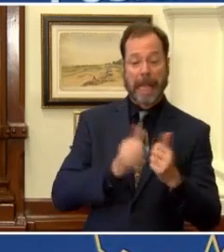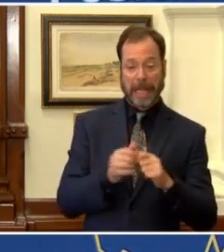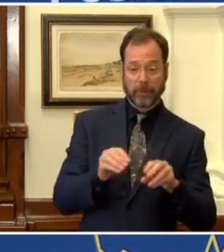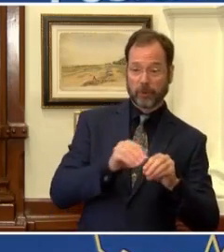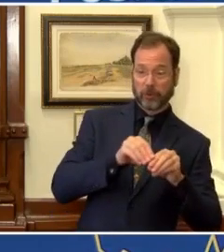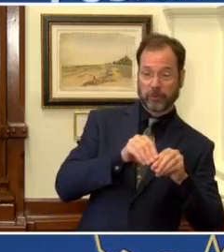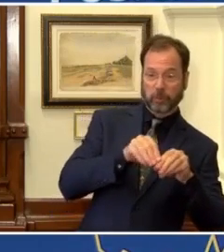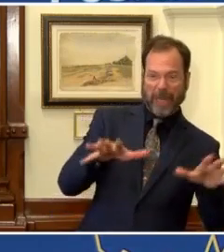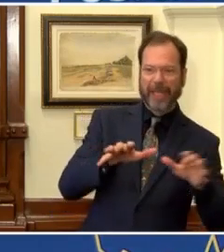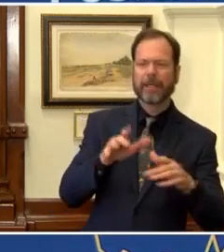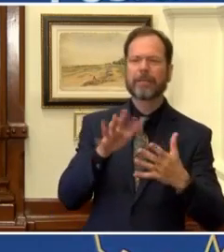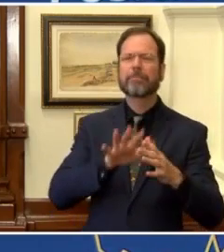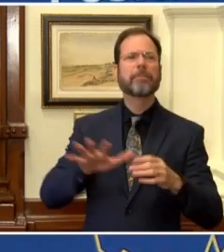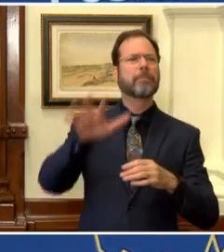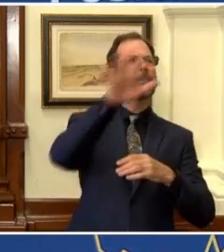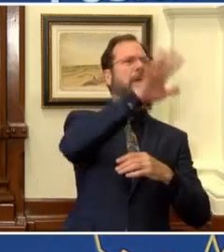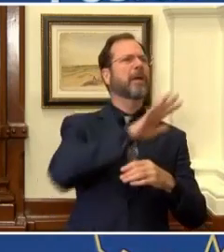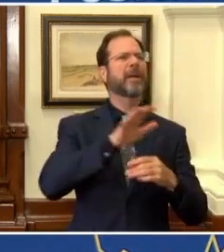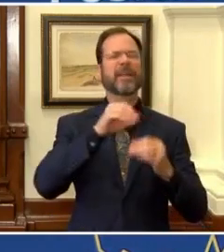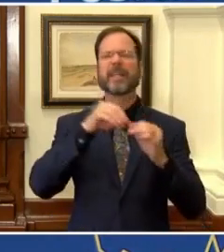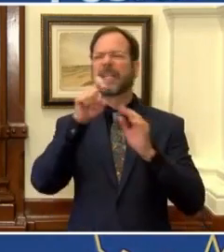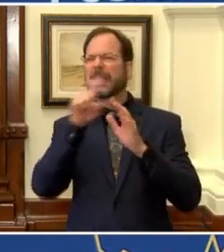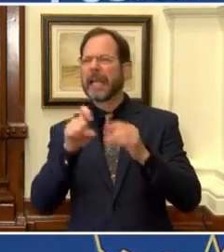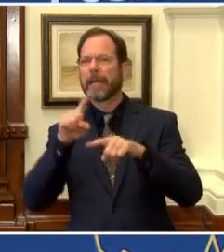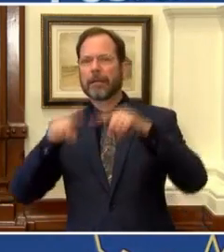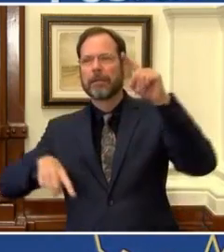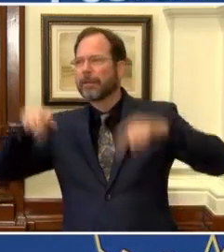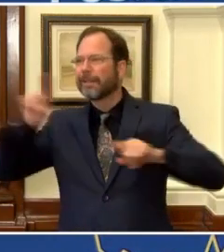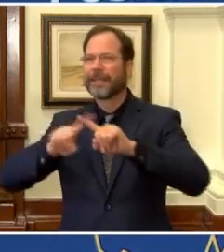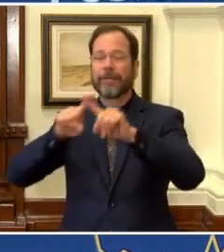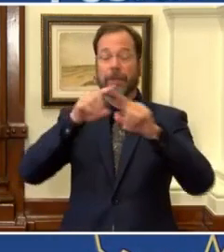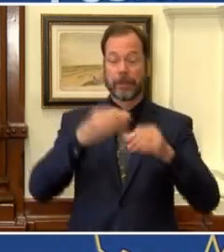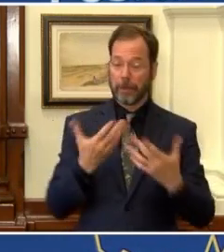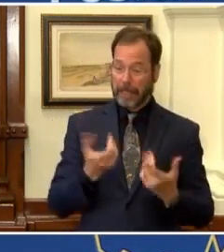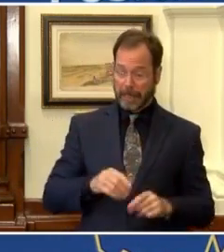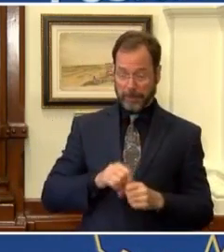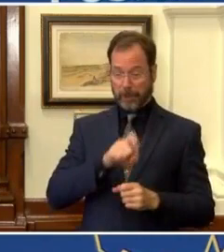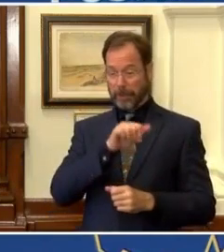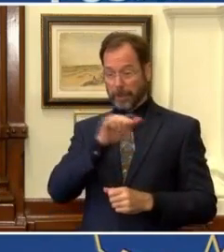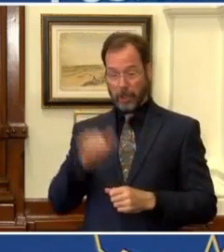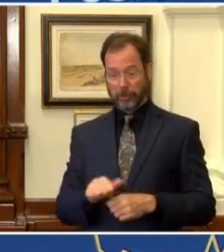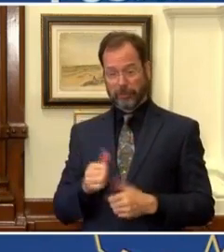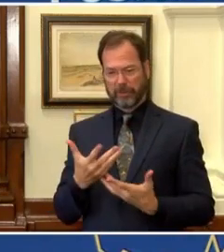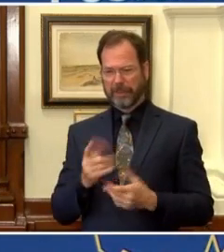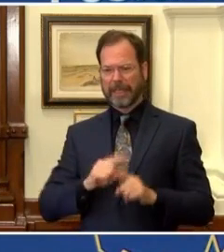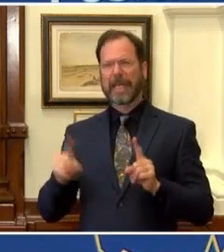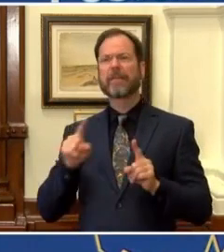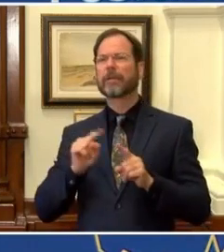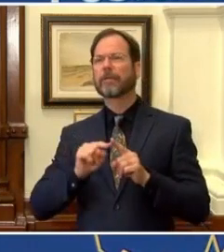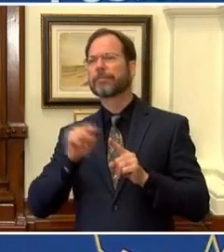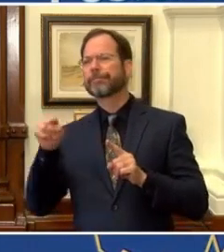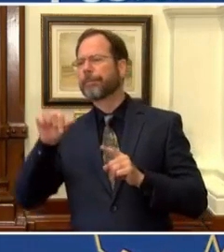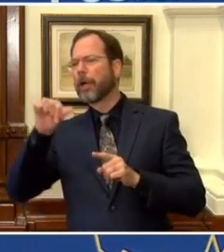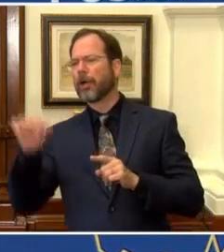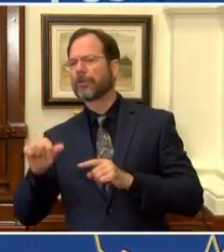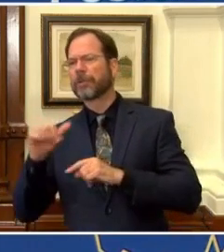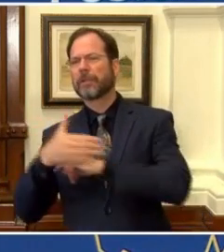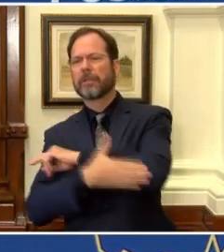UNDERSTANDING THIS PRINCIPLE. THERE IS A DIFFERENTIATION ABOUT THE LEVEL OF SPREAD IN DIFFERENT PARTS OF THE STATE OF TEXAS.